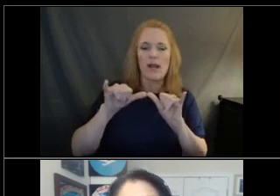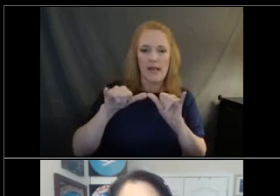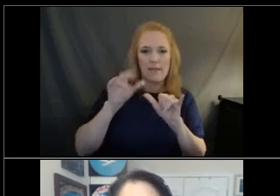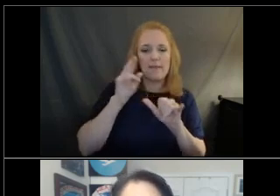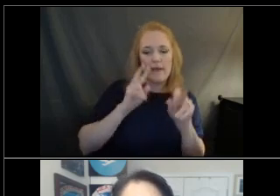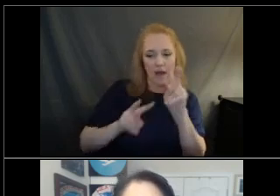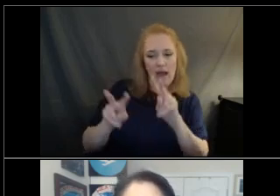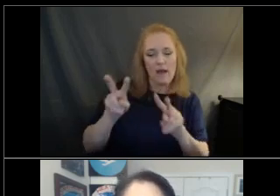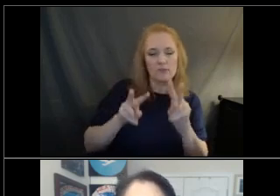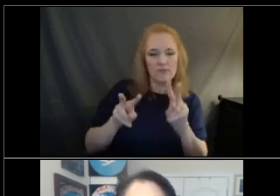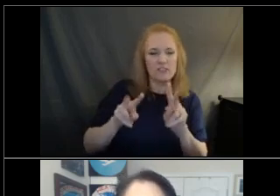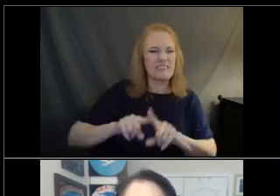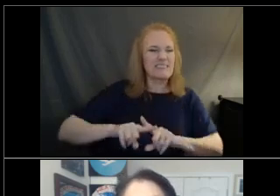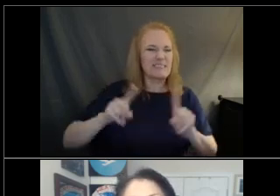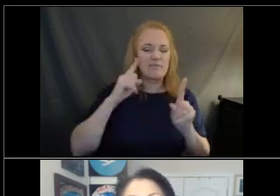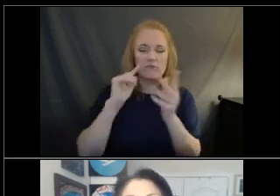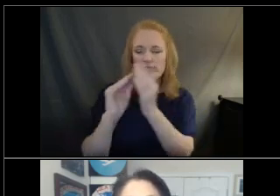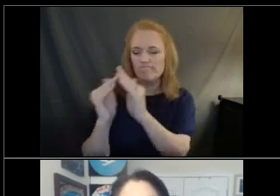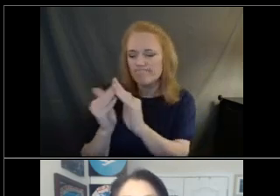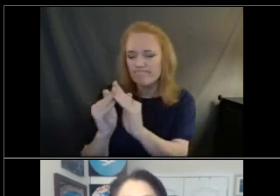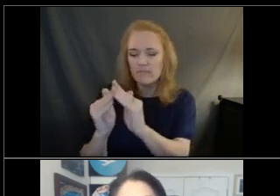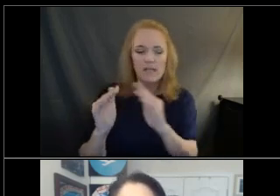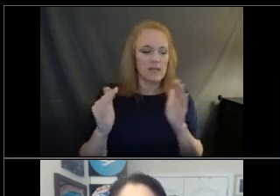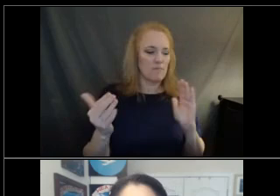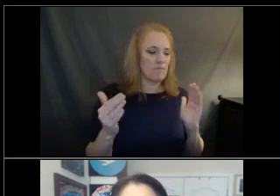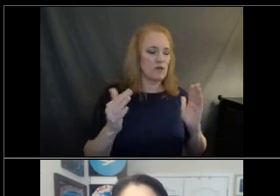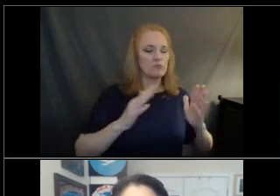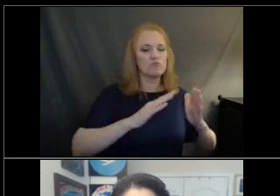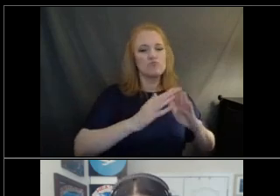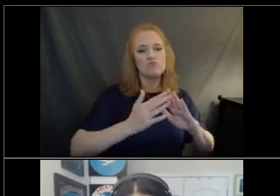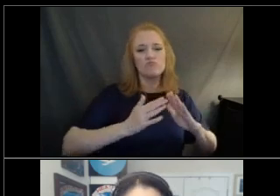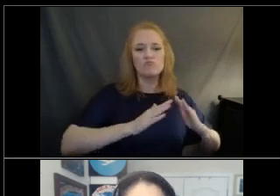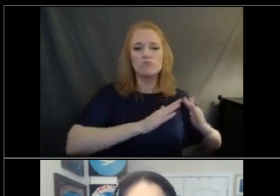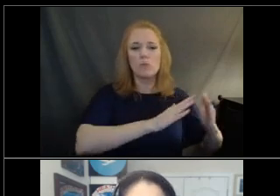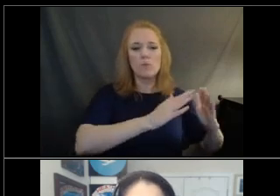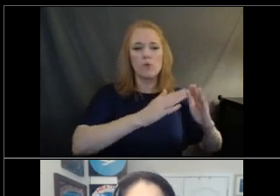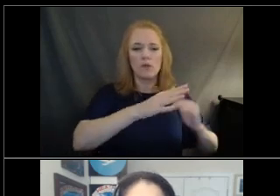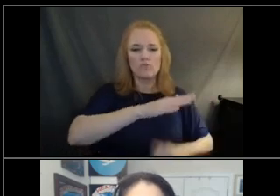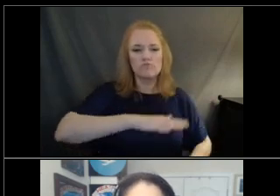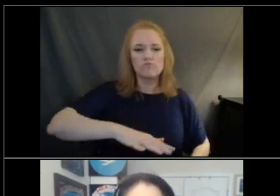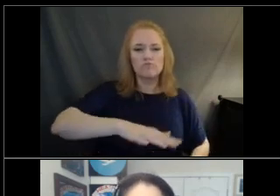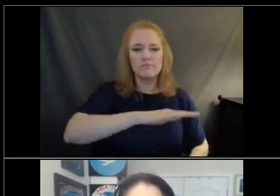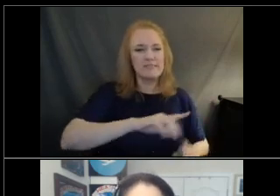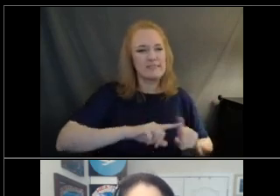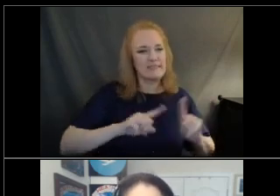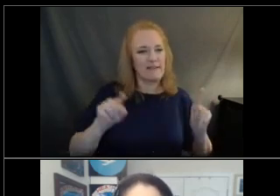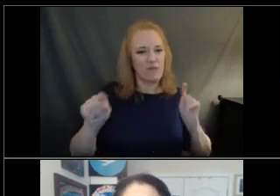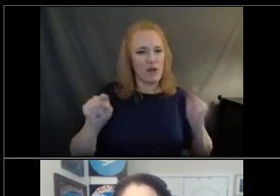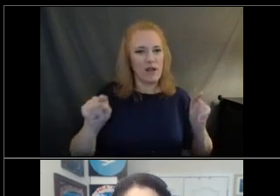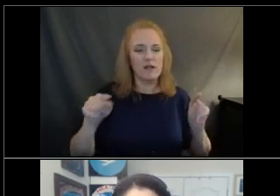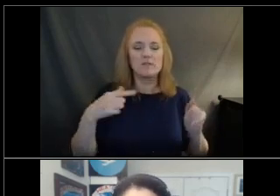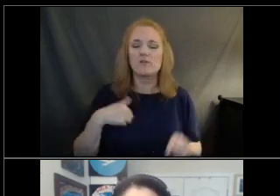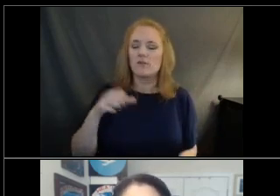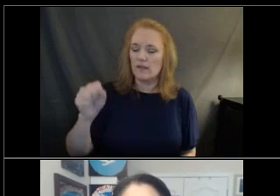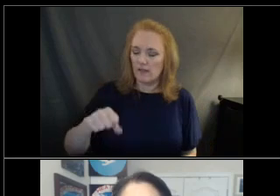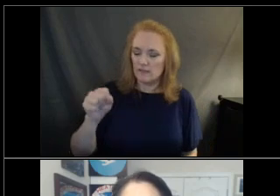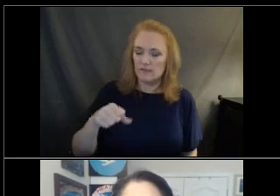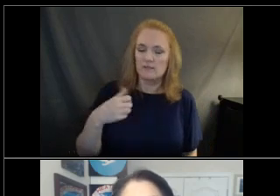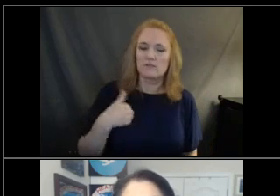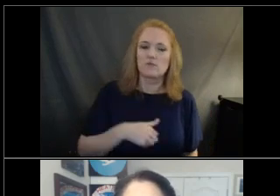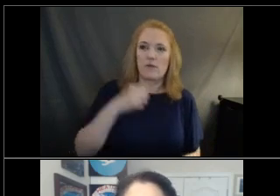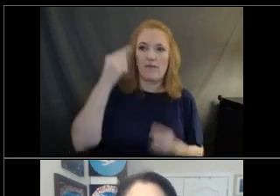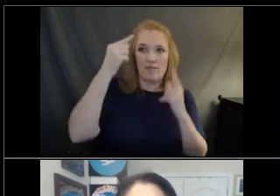calibrate that into our models. So we do take into account the urban heat island effect as